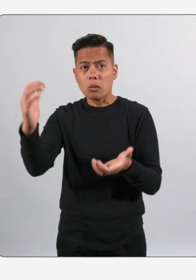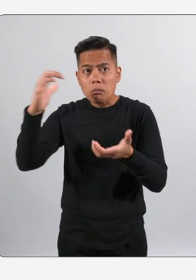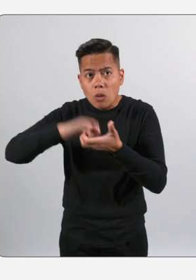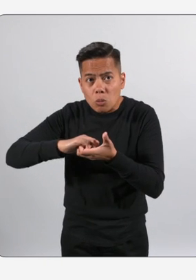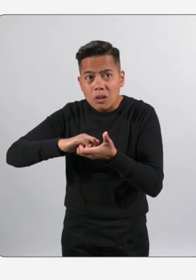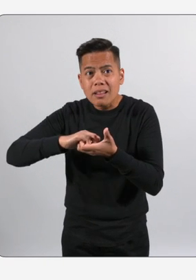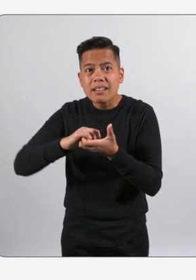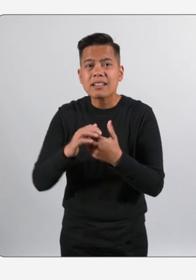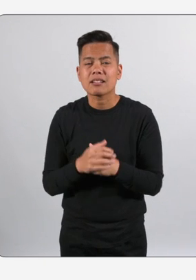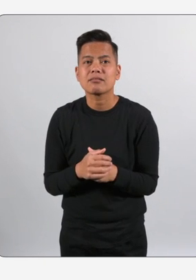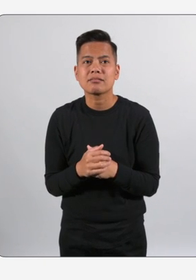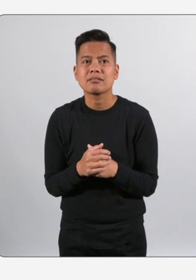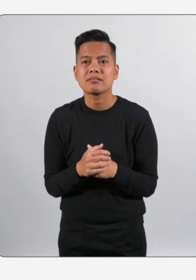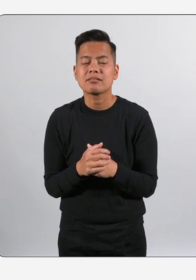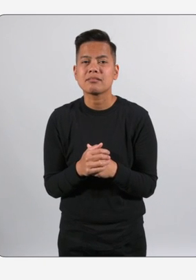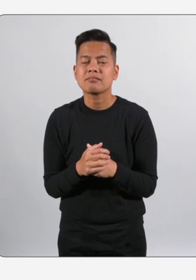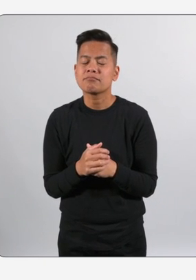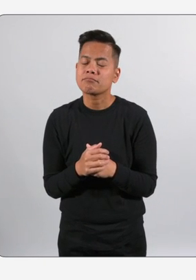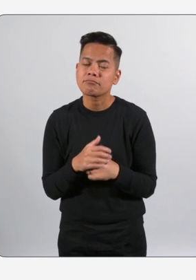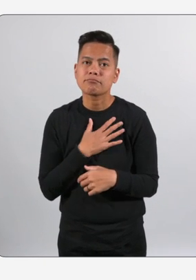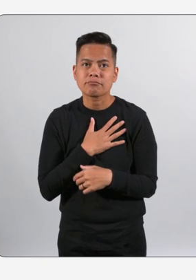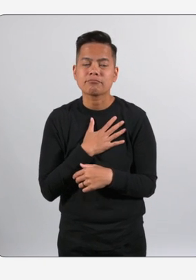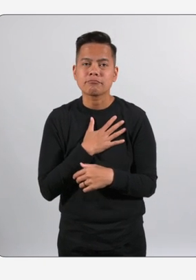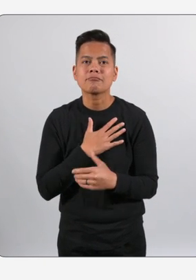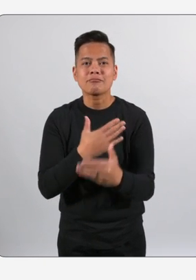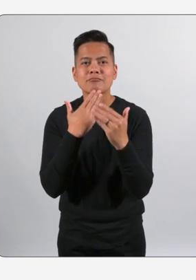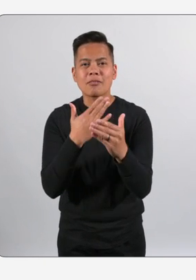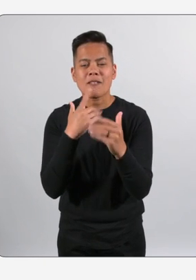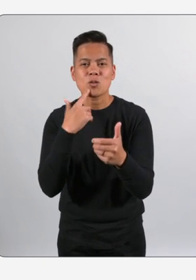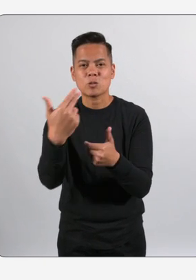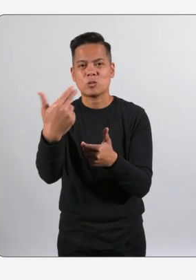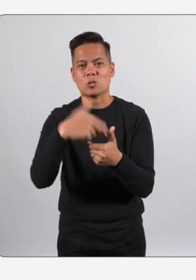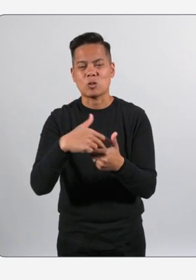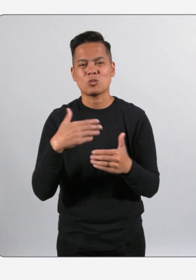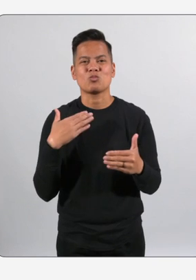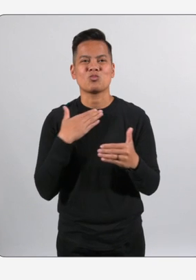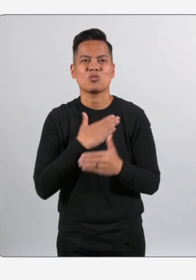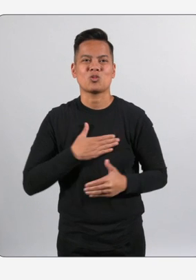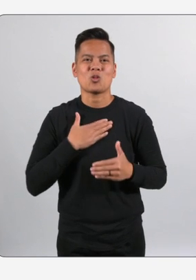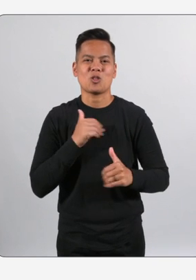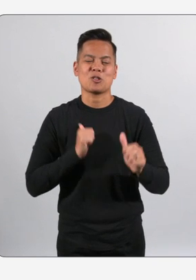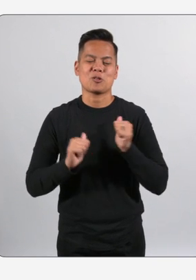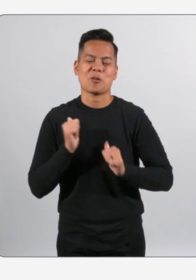is everything. Thank you so much for joining us today. And enjoy the show! . >>ANNOUNCER: